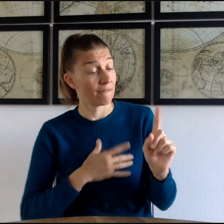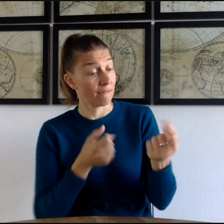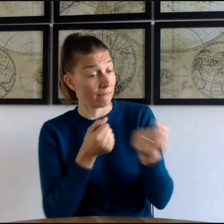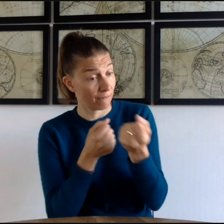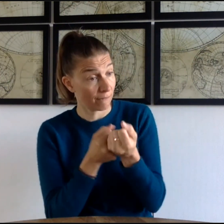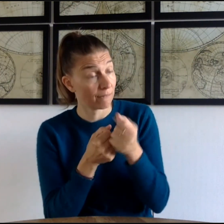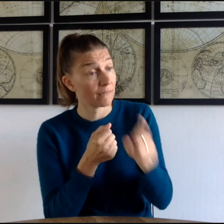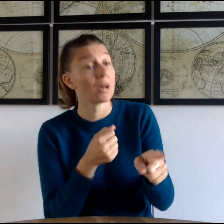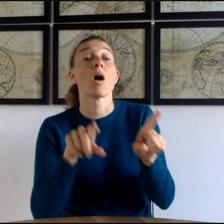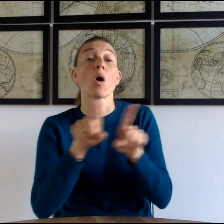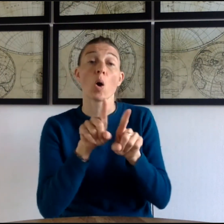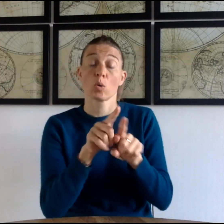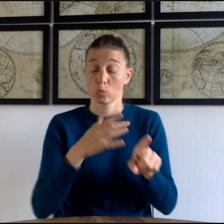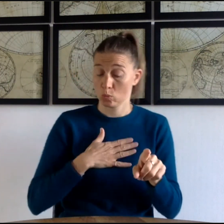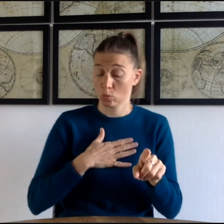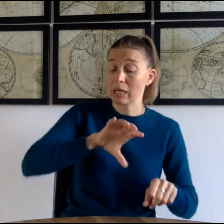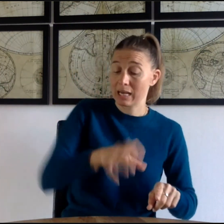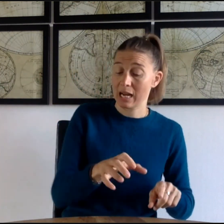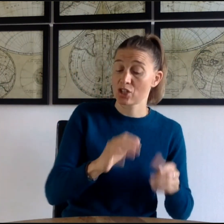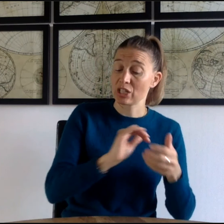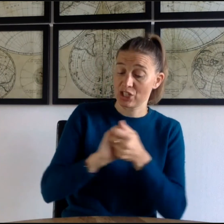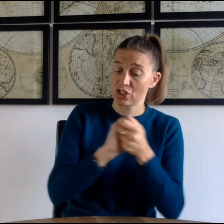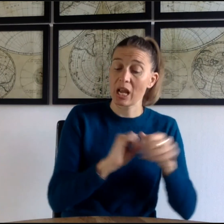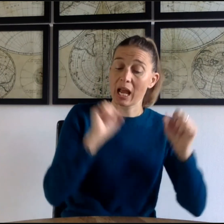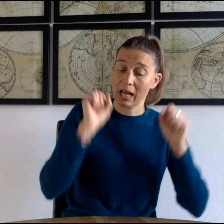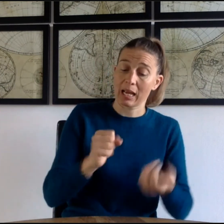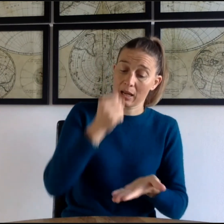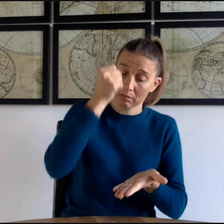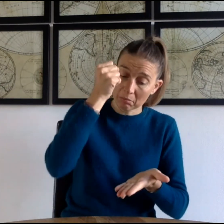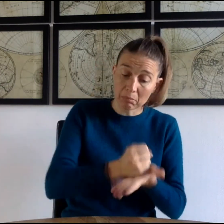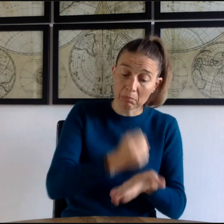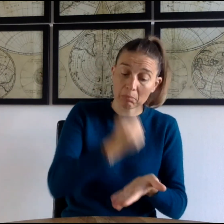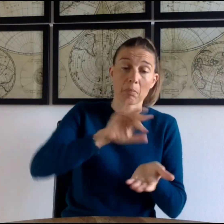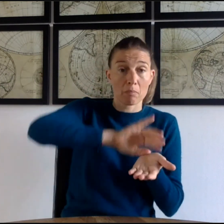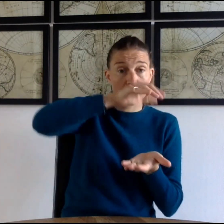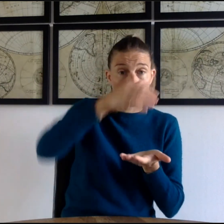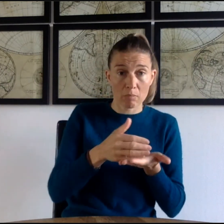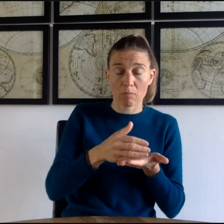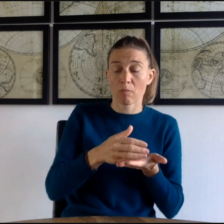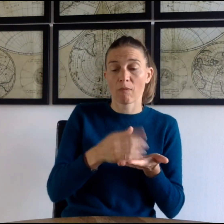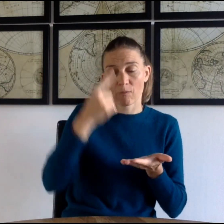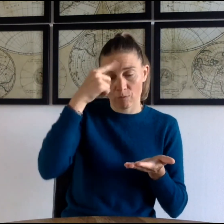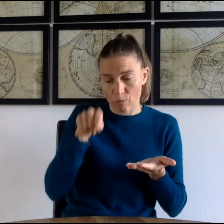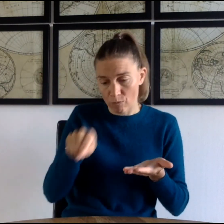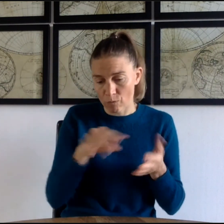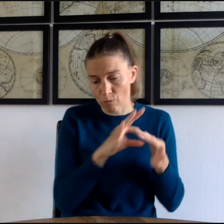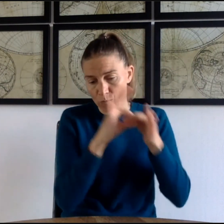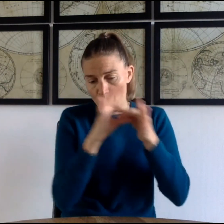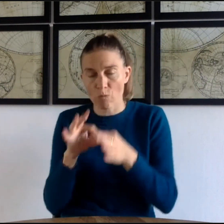to approve it or not because it's not rapid but...